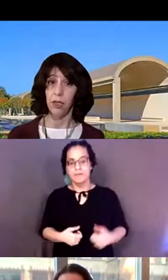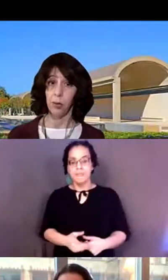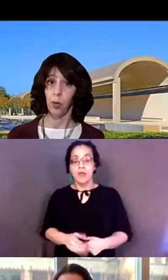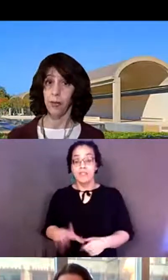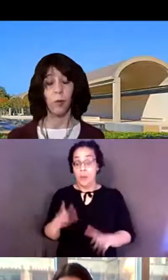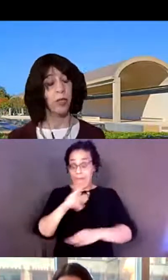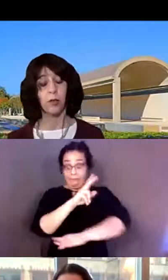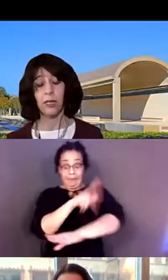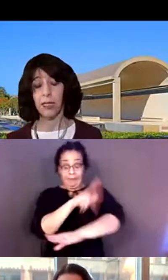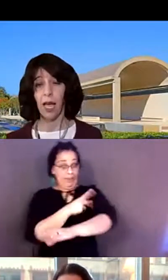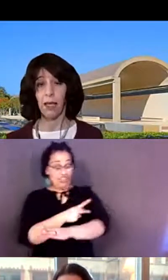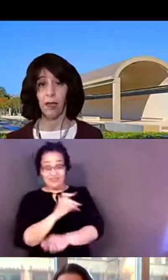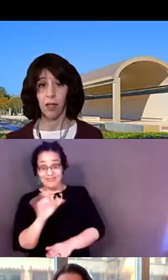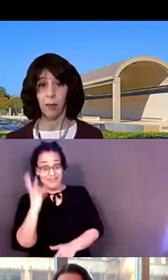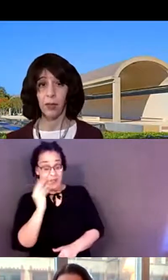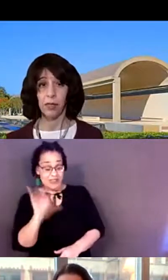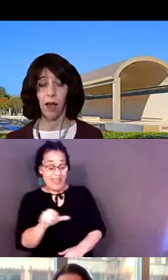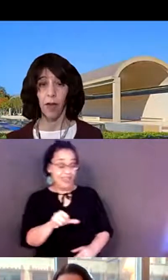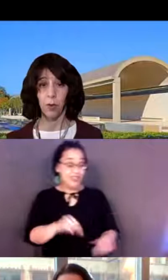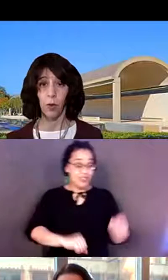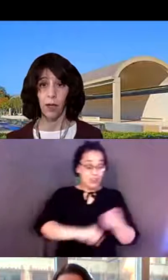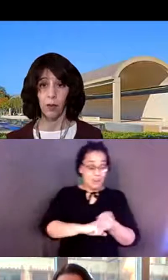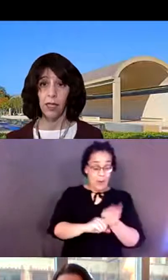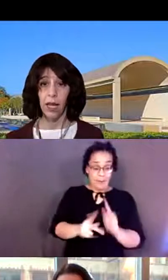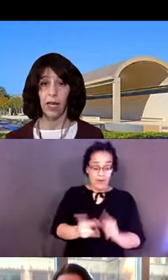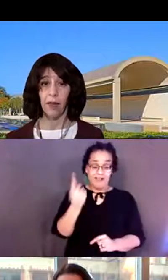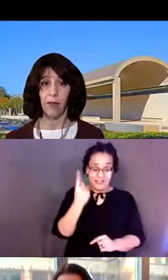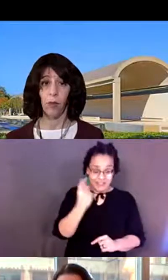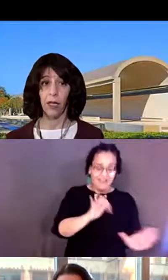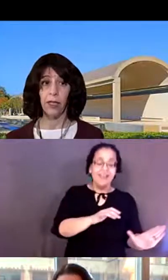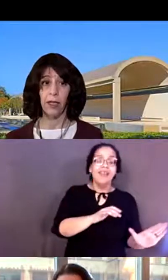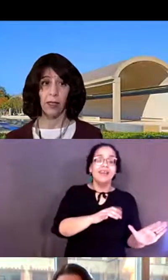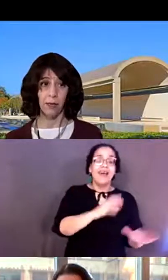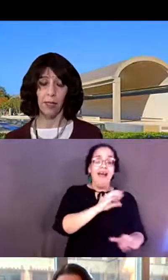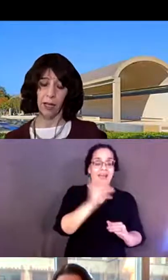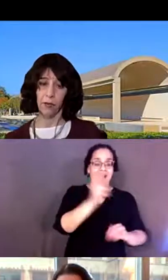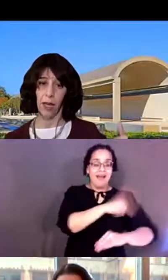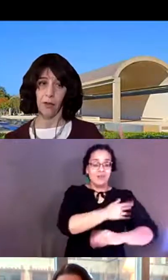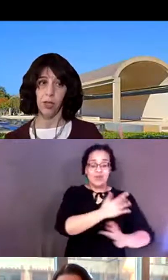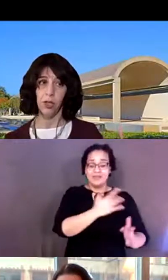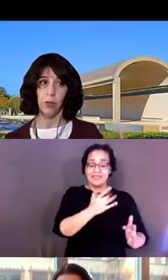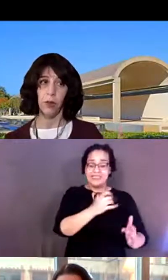people - and we certainly see that in hospital staff as well. And we definitely